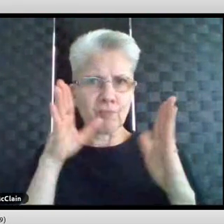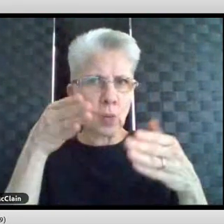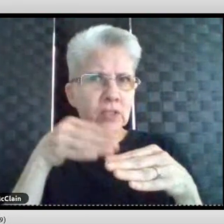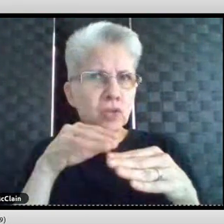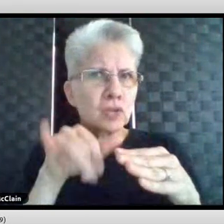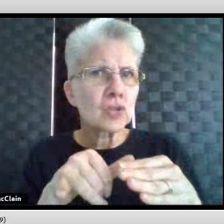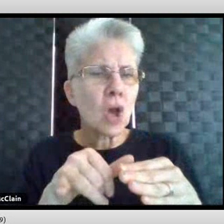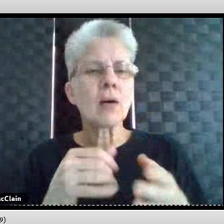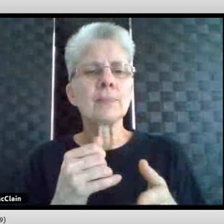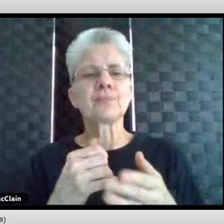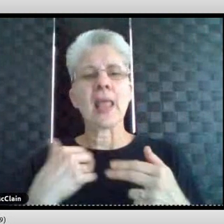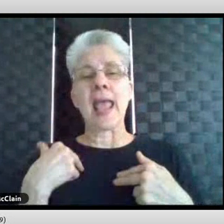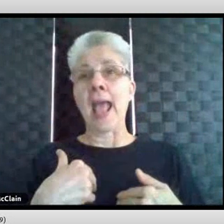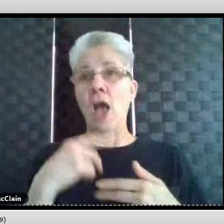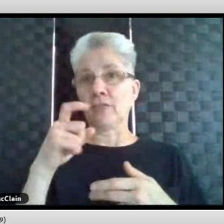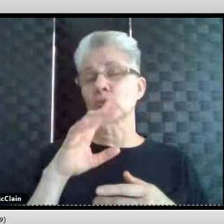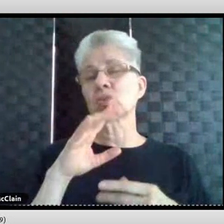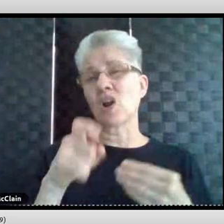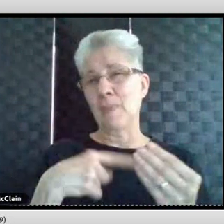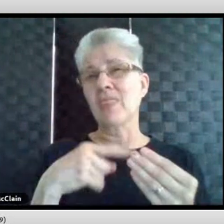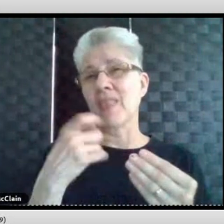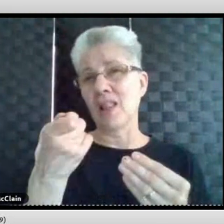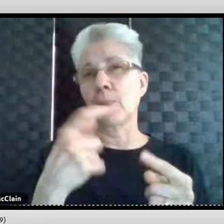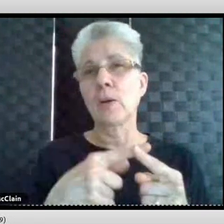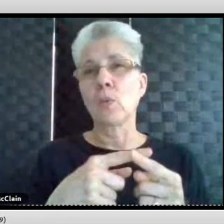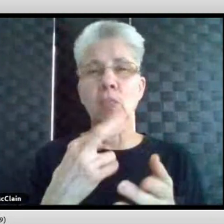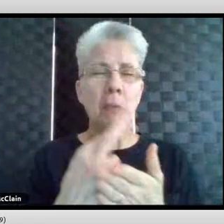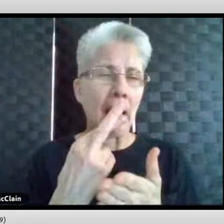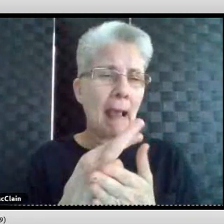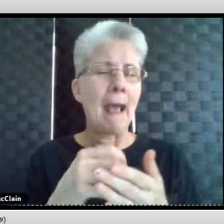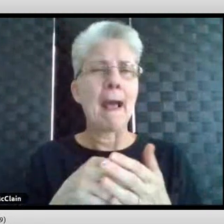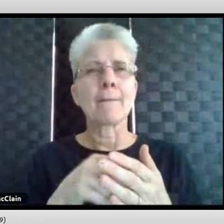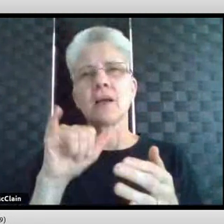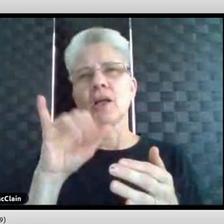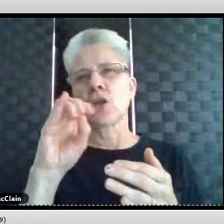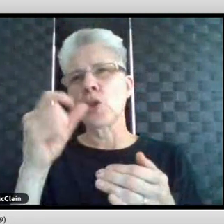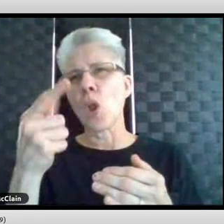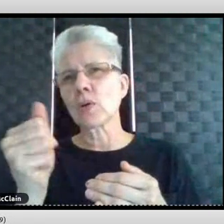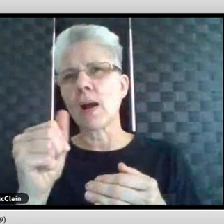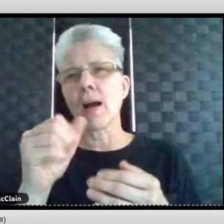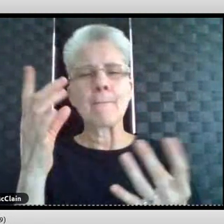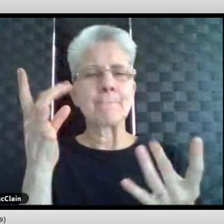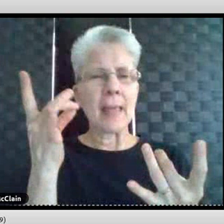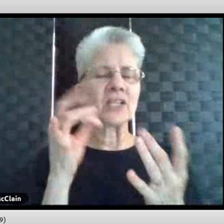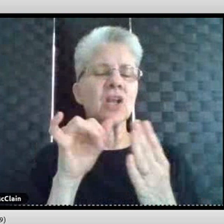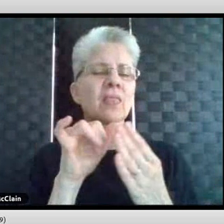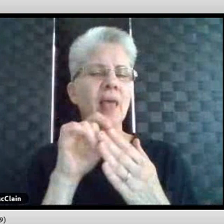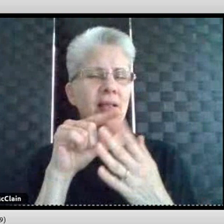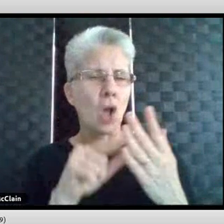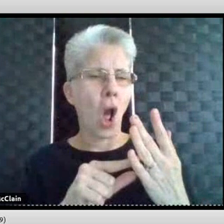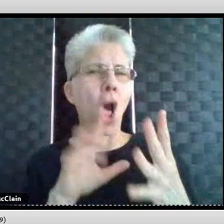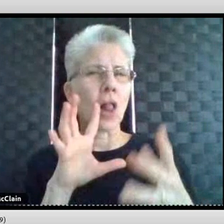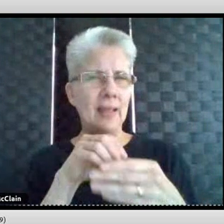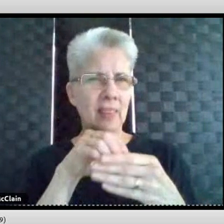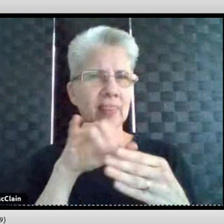Health needs -- We talked a little bit about that with rehab, with yoga, with meditation. That's all incorporated in that,